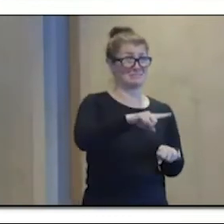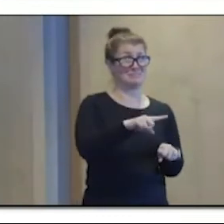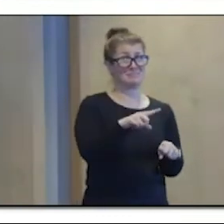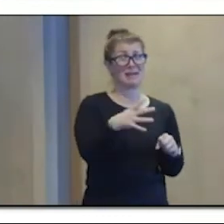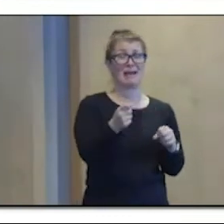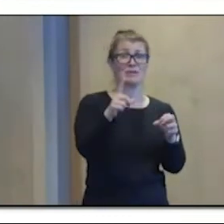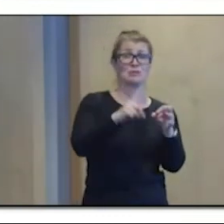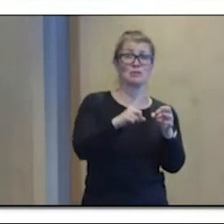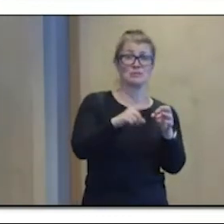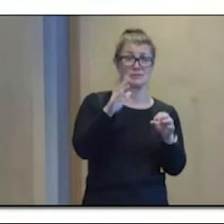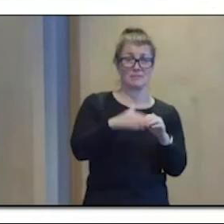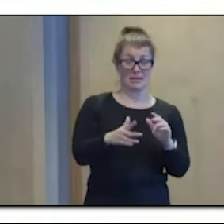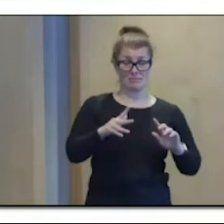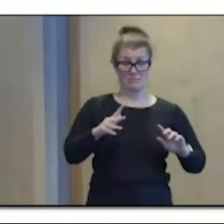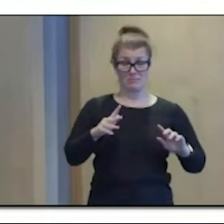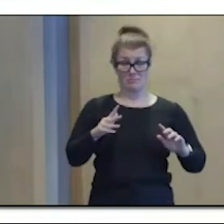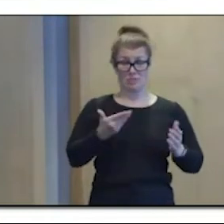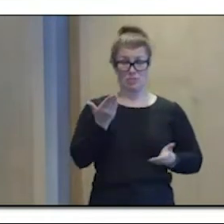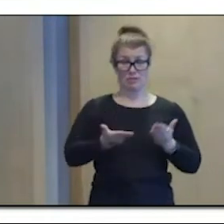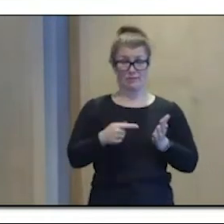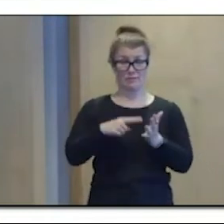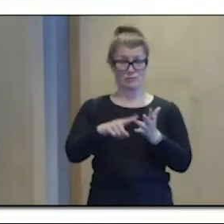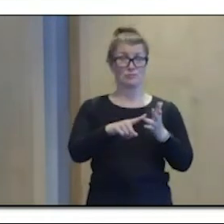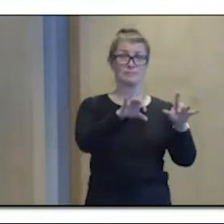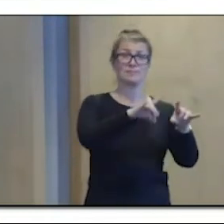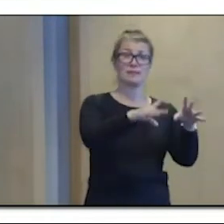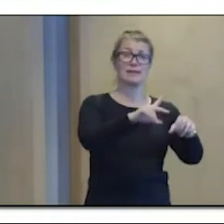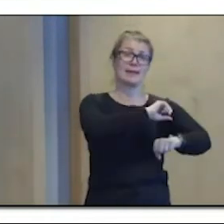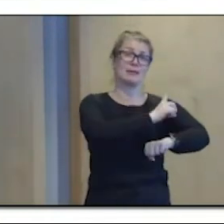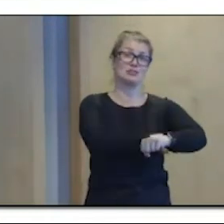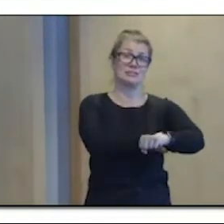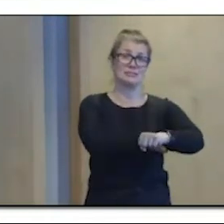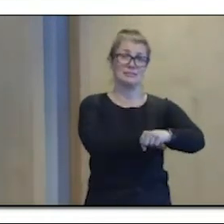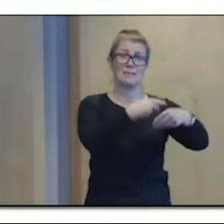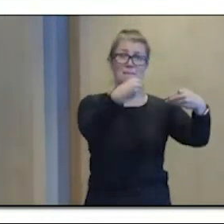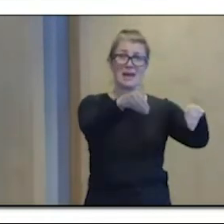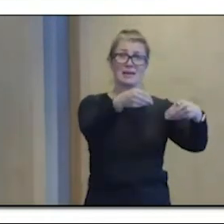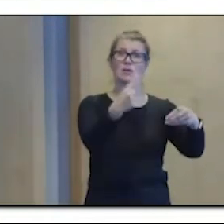providing a service to the Australian energy market operator, who's going to pay for the costs